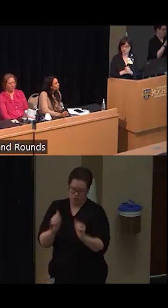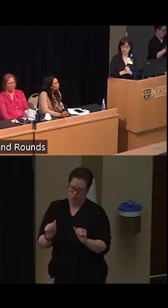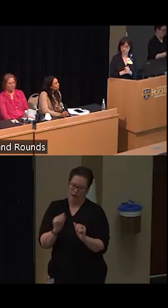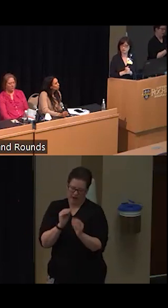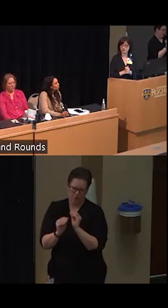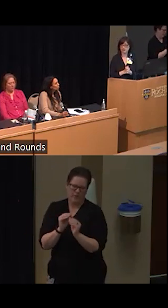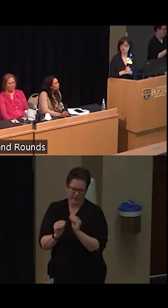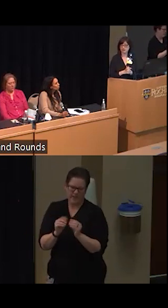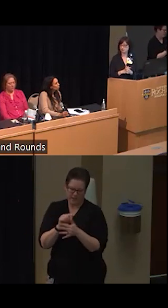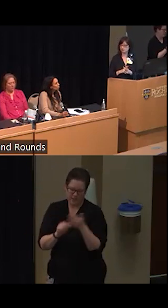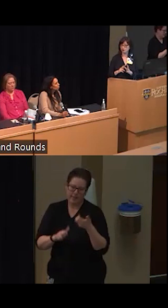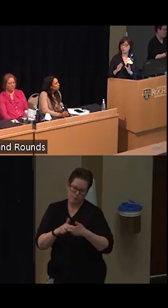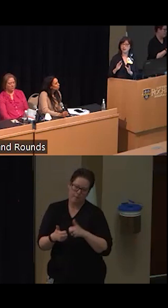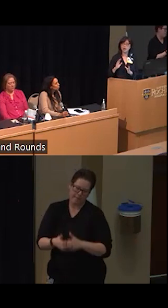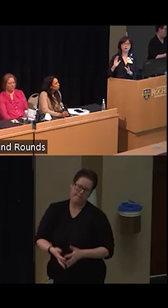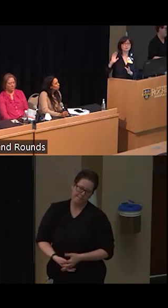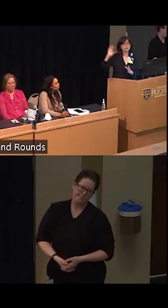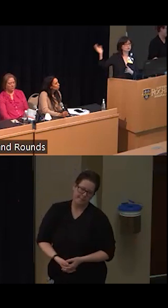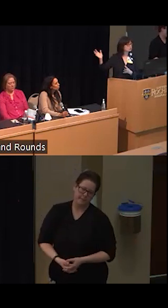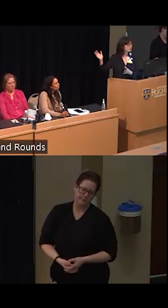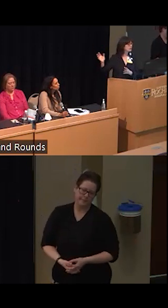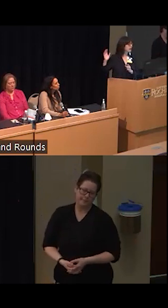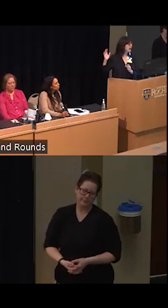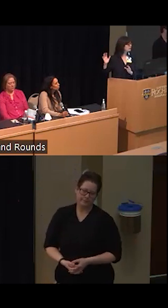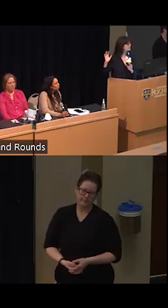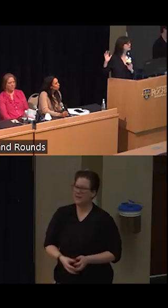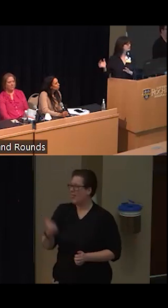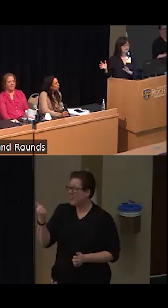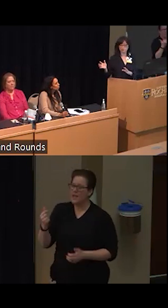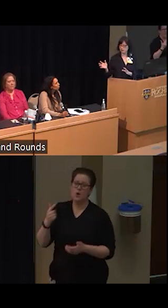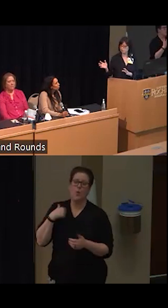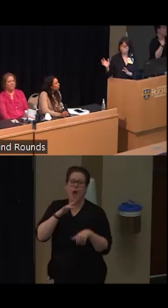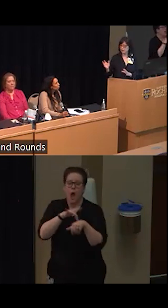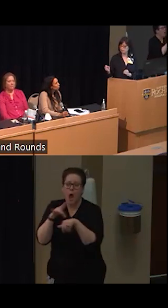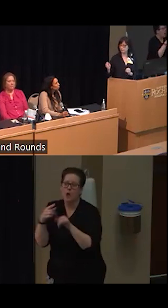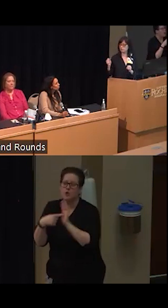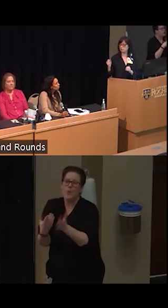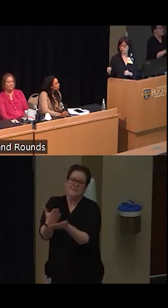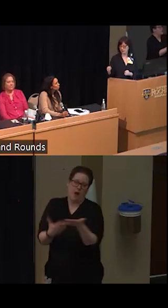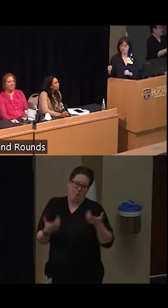address this and so this was a way to highlight some of the educational efforts and training